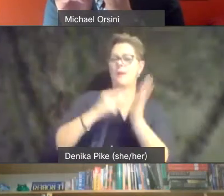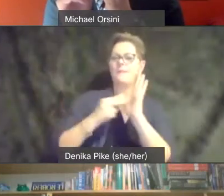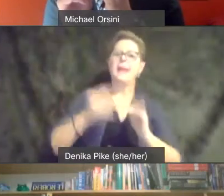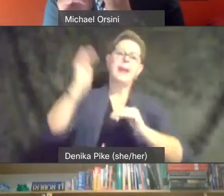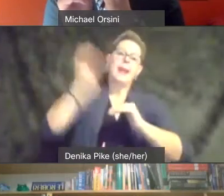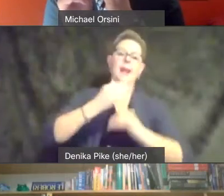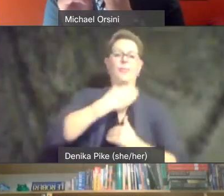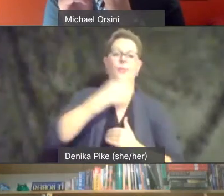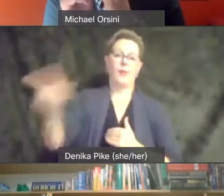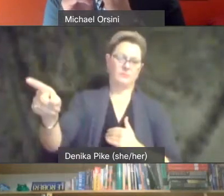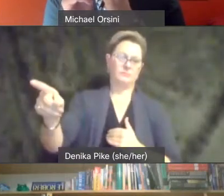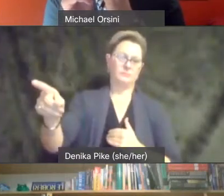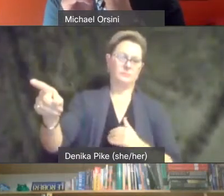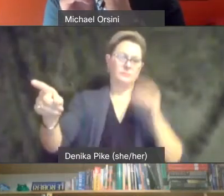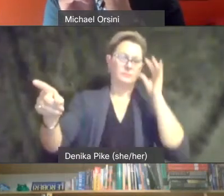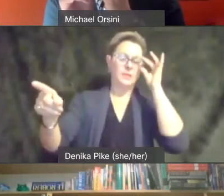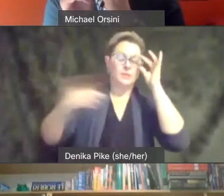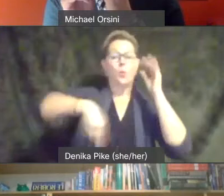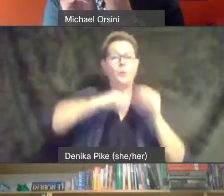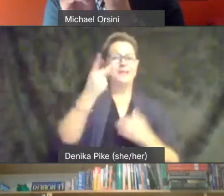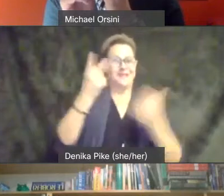And we're seeing this narrative play out in terms of rural spaces.